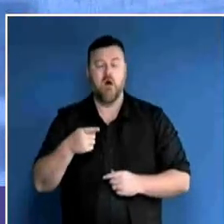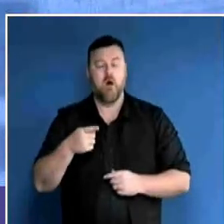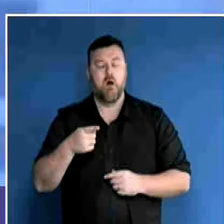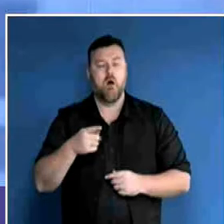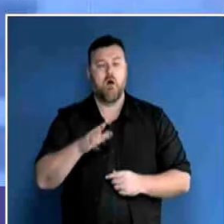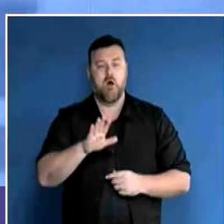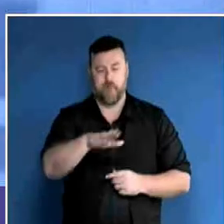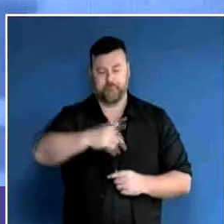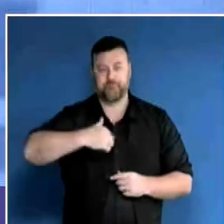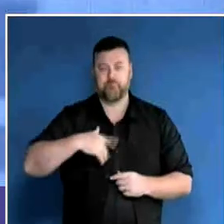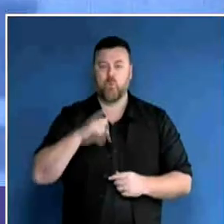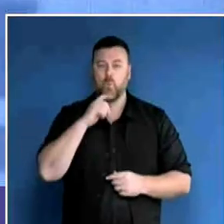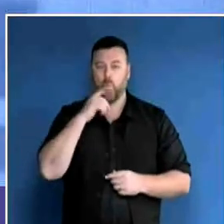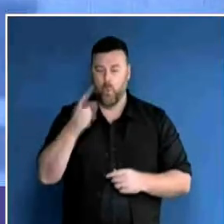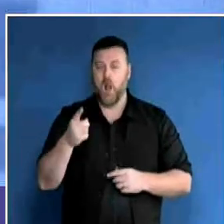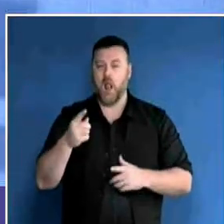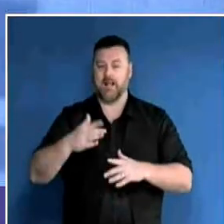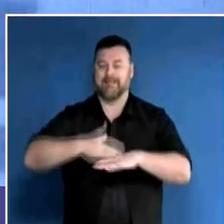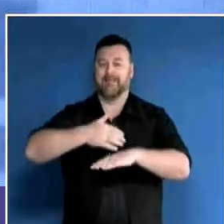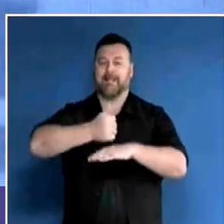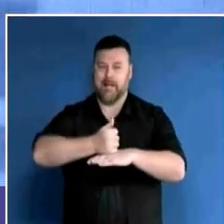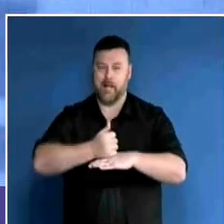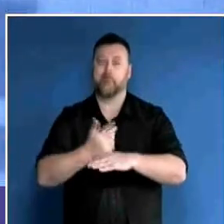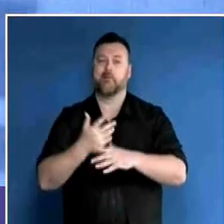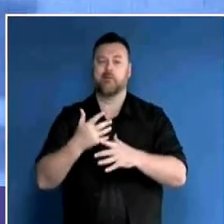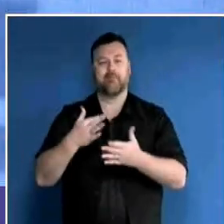reception of the Rehab Management office.